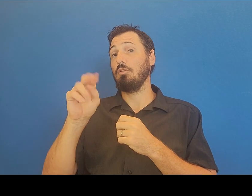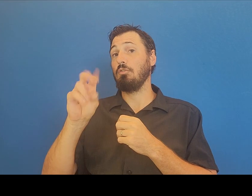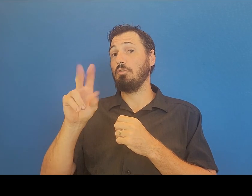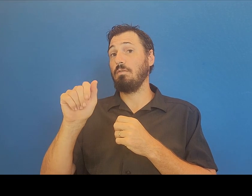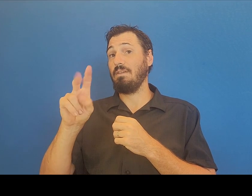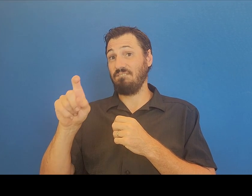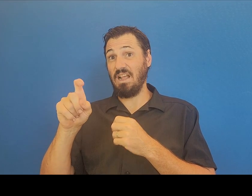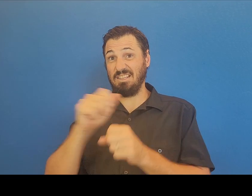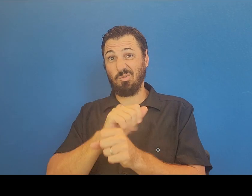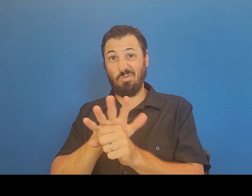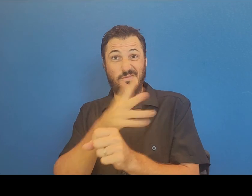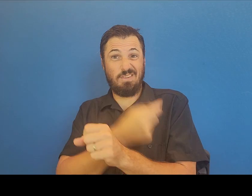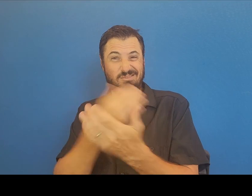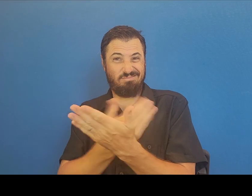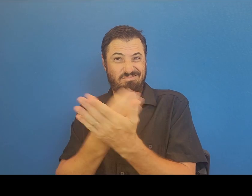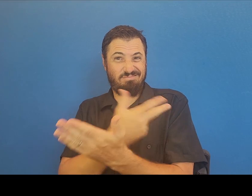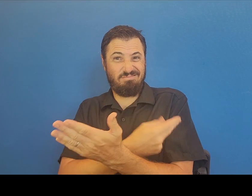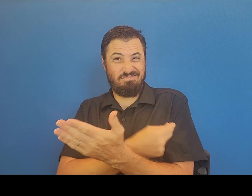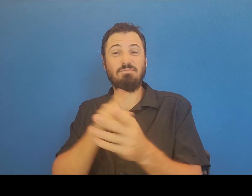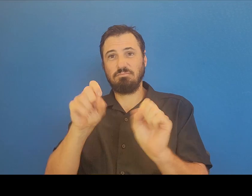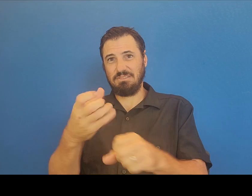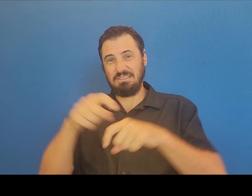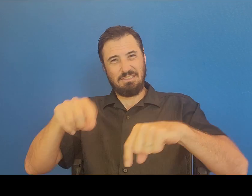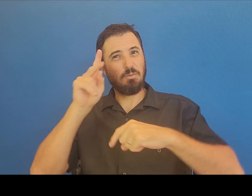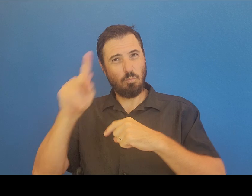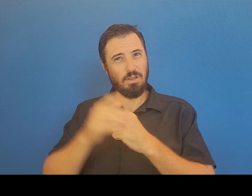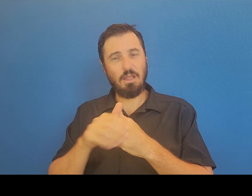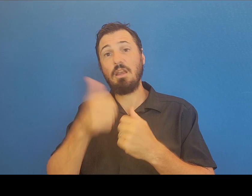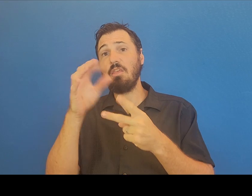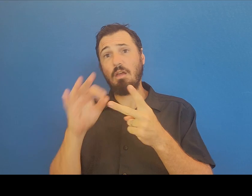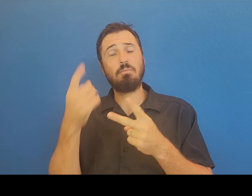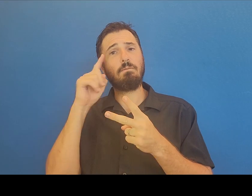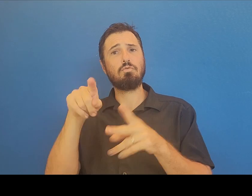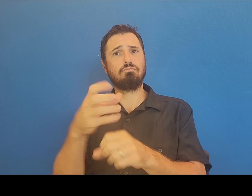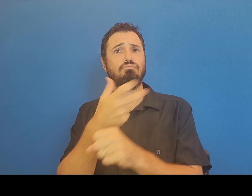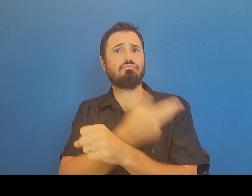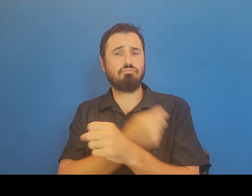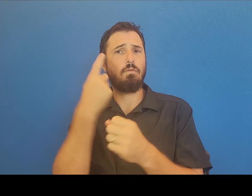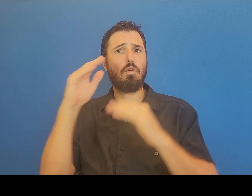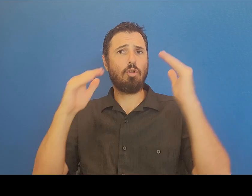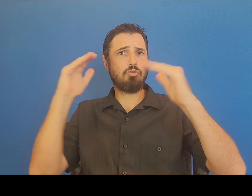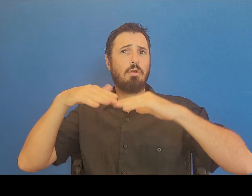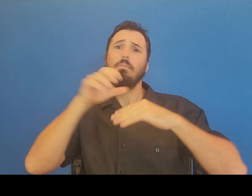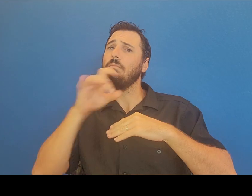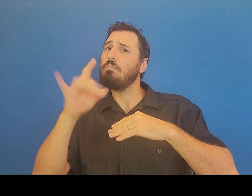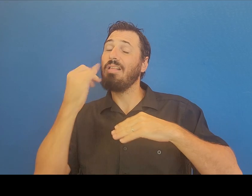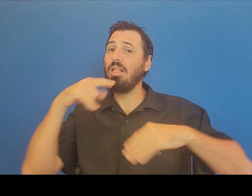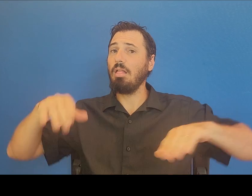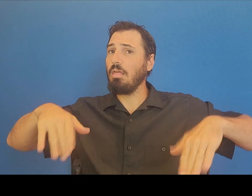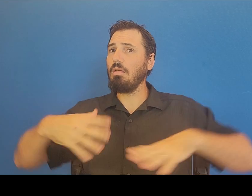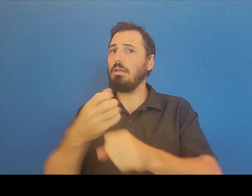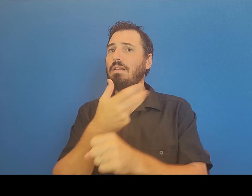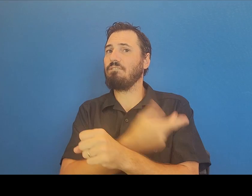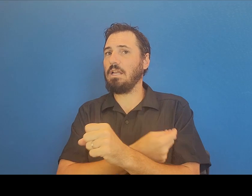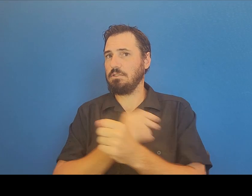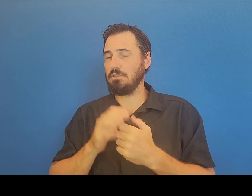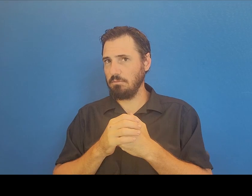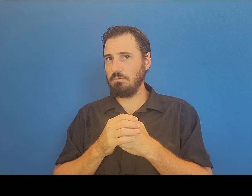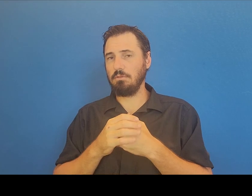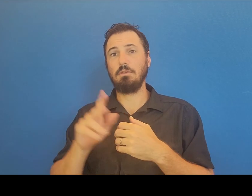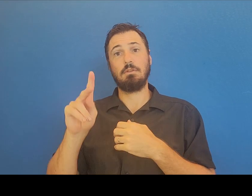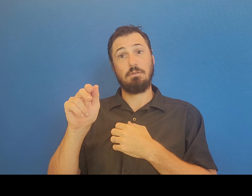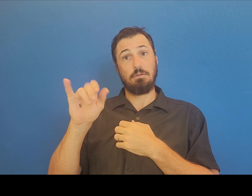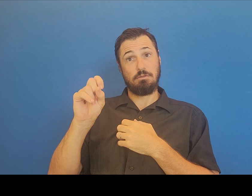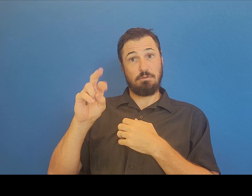The NovaVax COVID-19 vaccine is available on Kauai and is another option for COVID-19 vaccination for adults 18 and older who have not previously been vaccinated